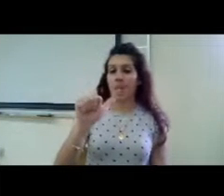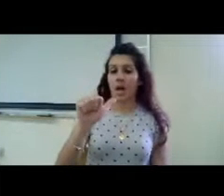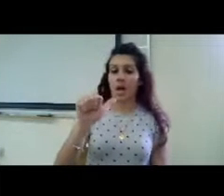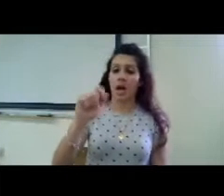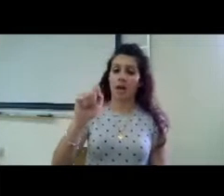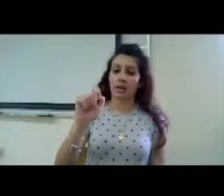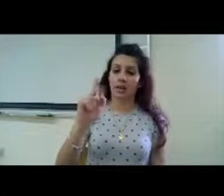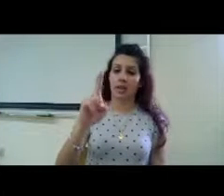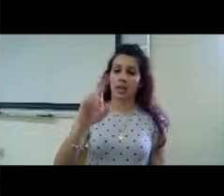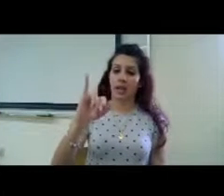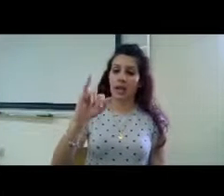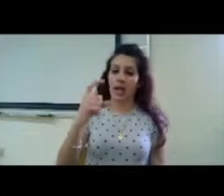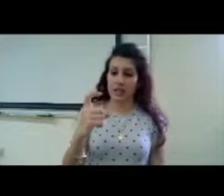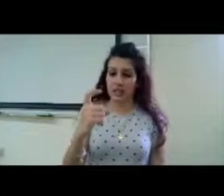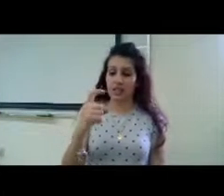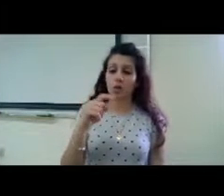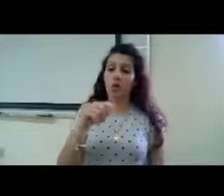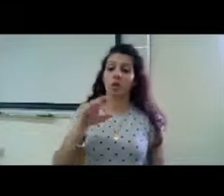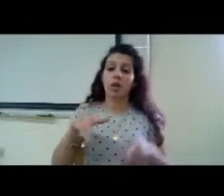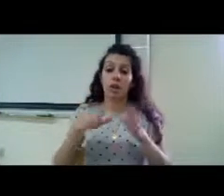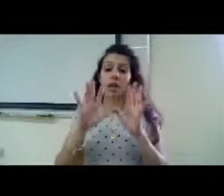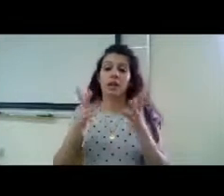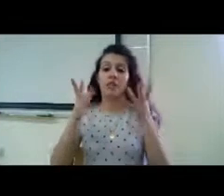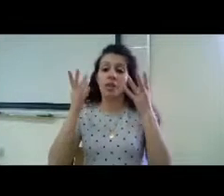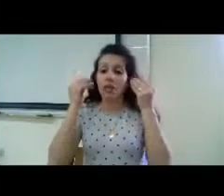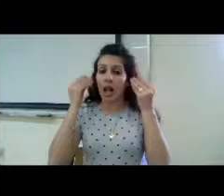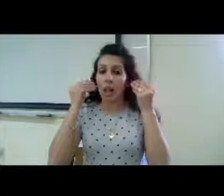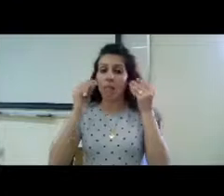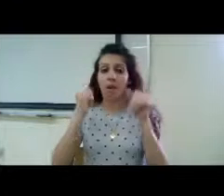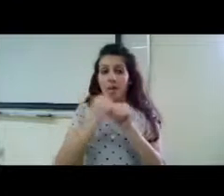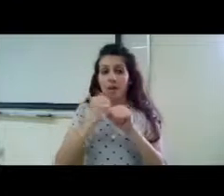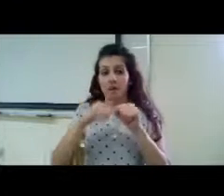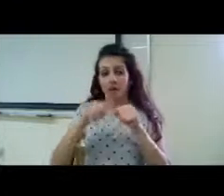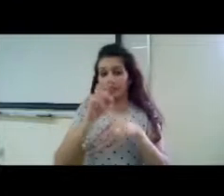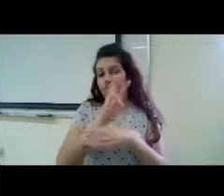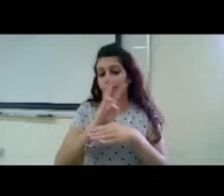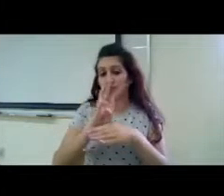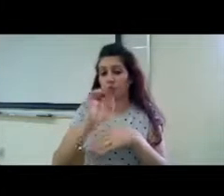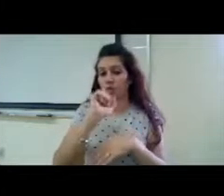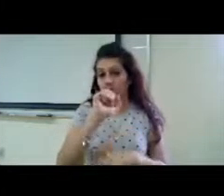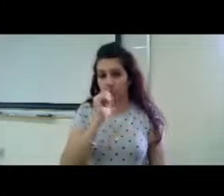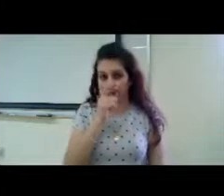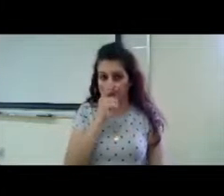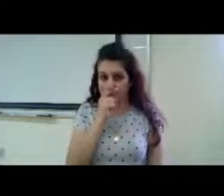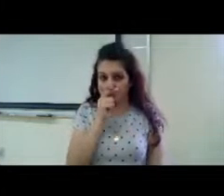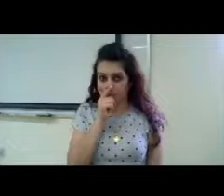funds and how to mobilize action within communities in preparedness and response